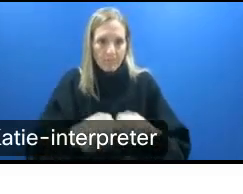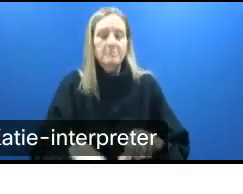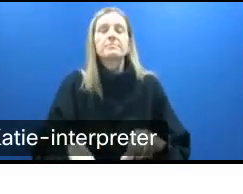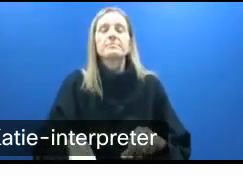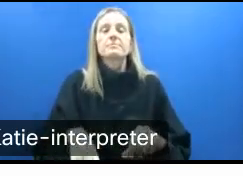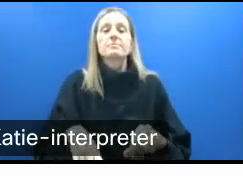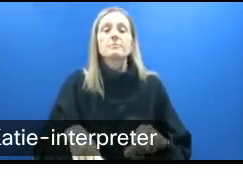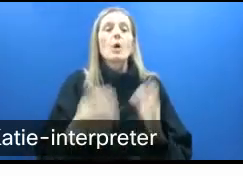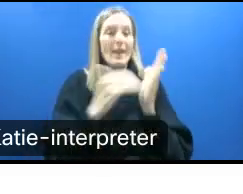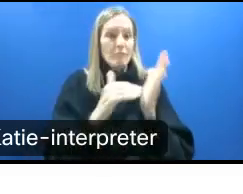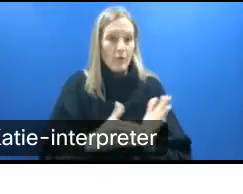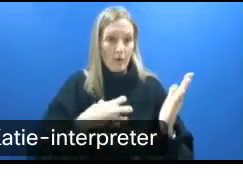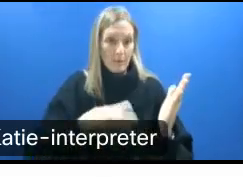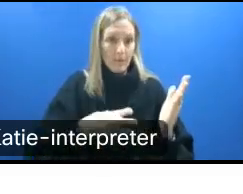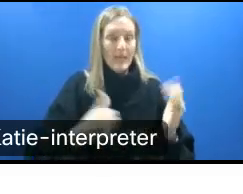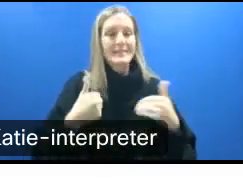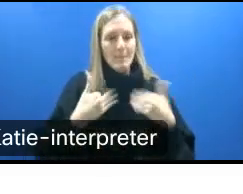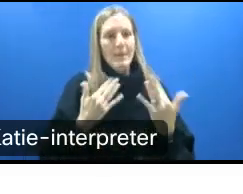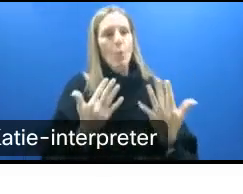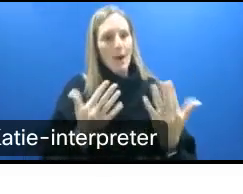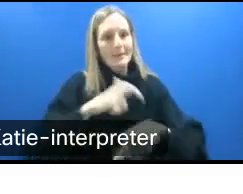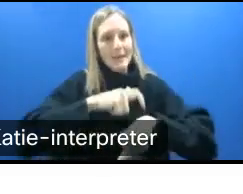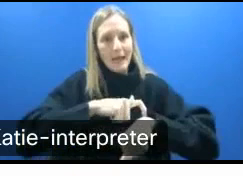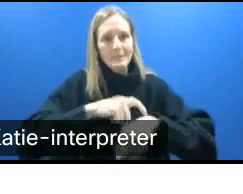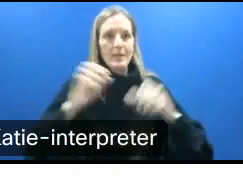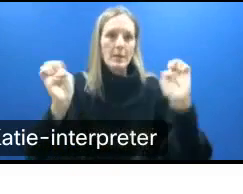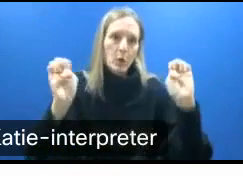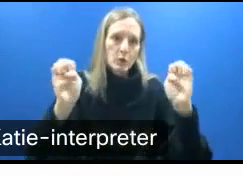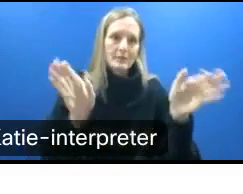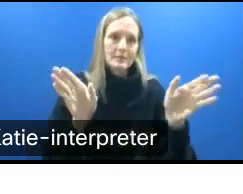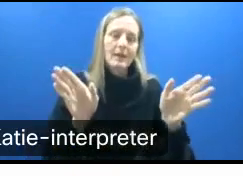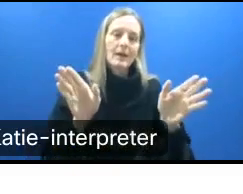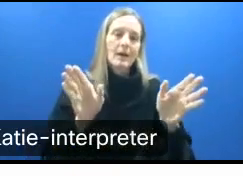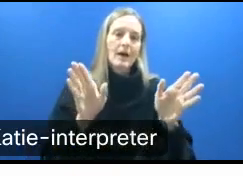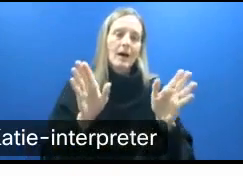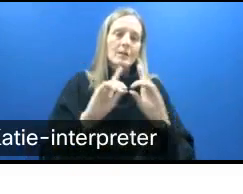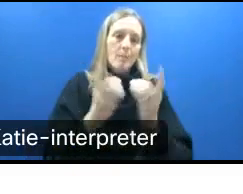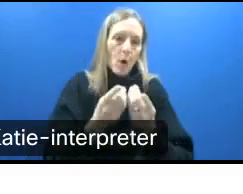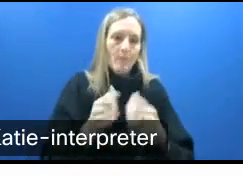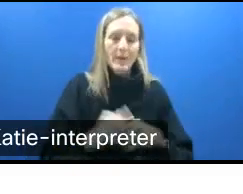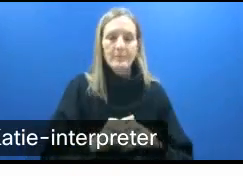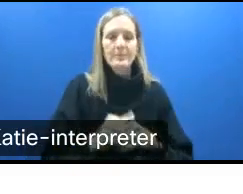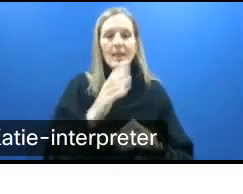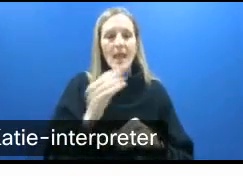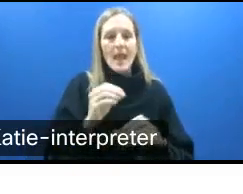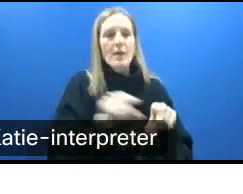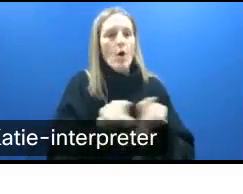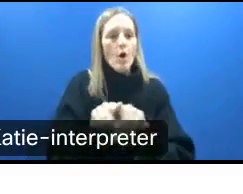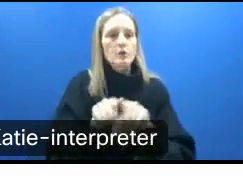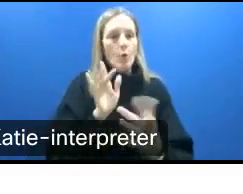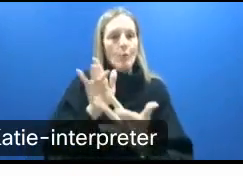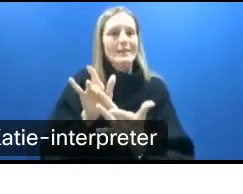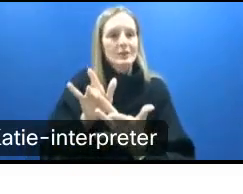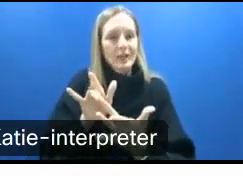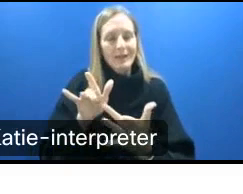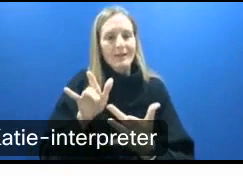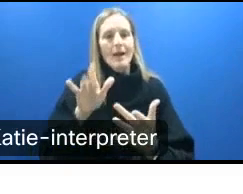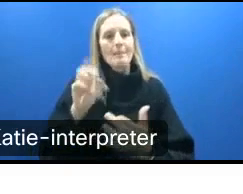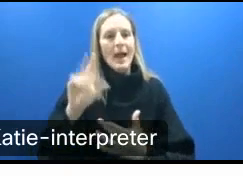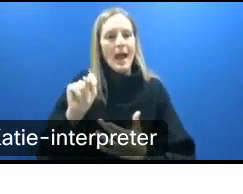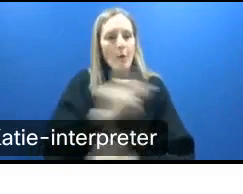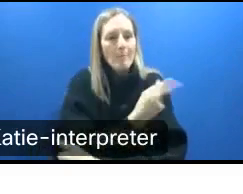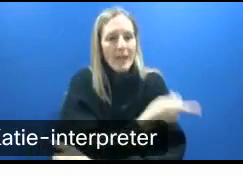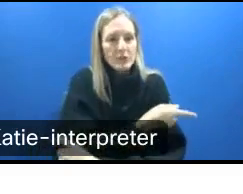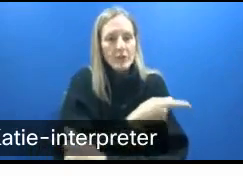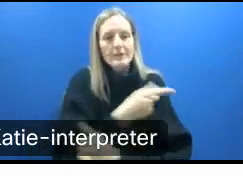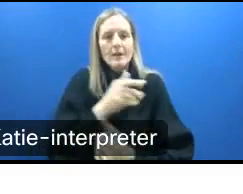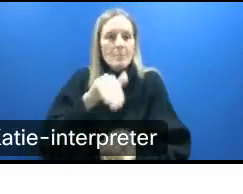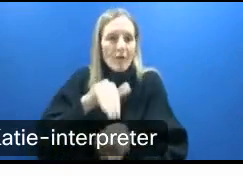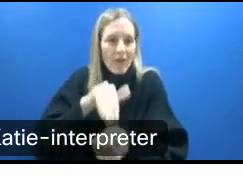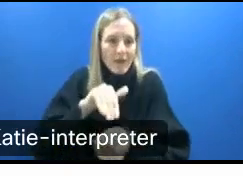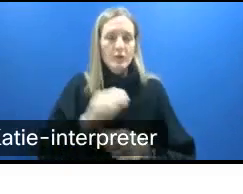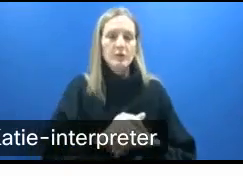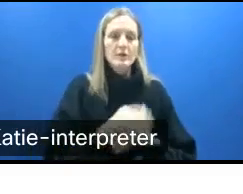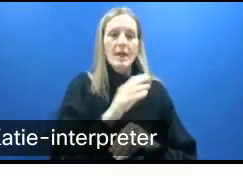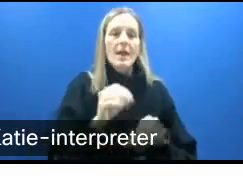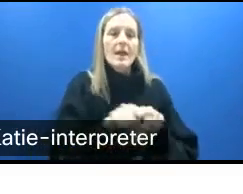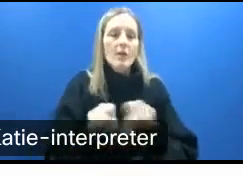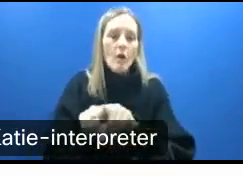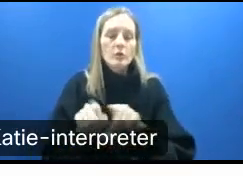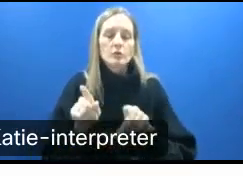Frequent complaints have been wait times in the emergency department ability to reach outpatient service providers and practices communication regarding discharge from inpatient settings and property loss.